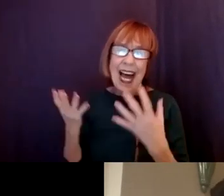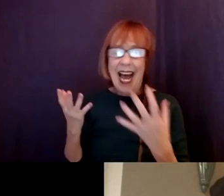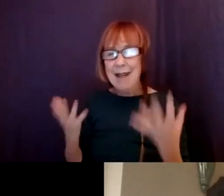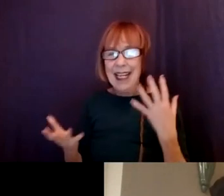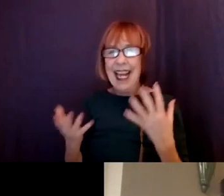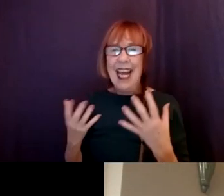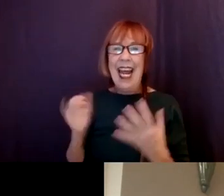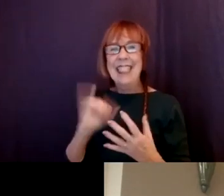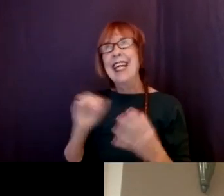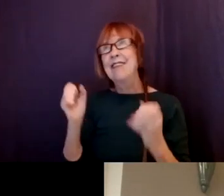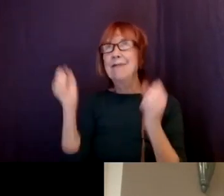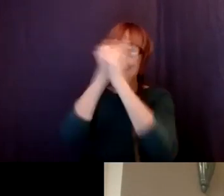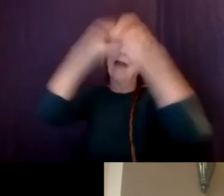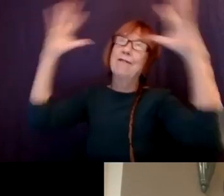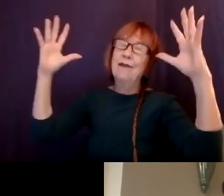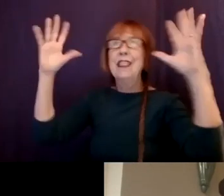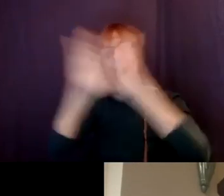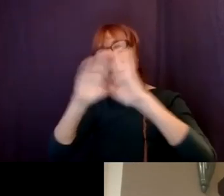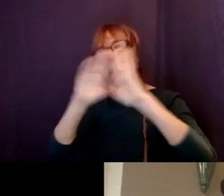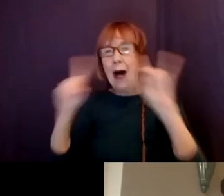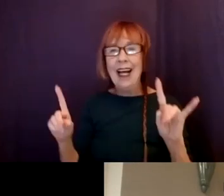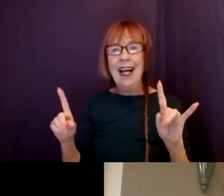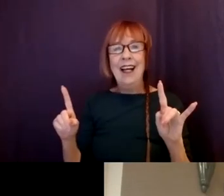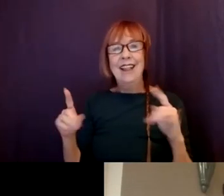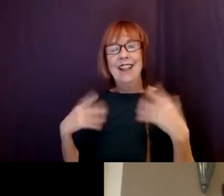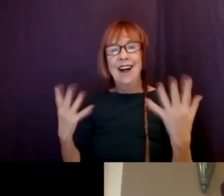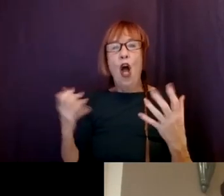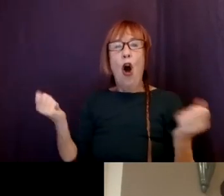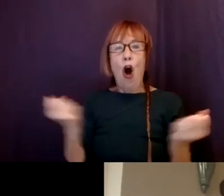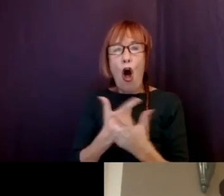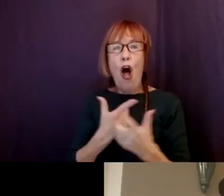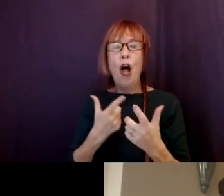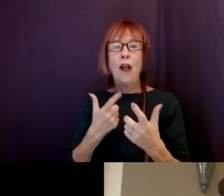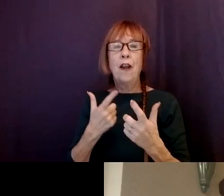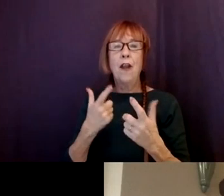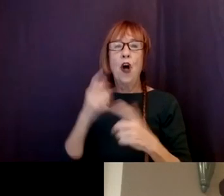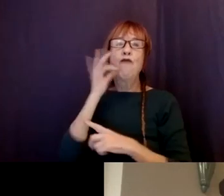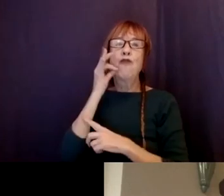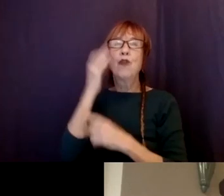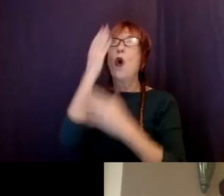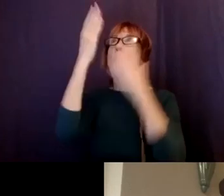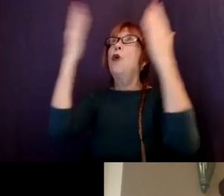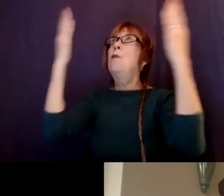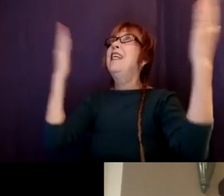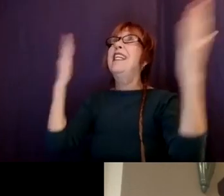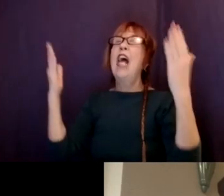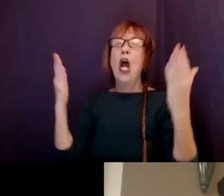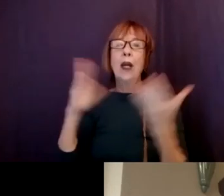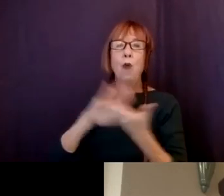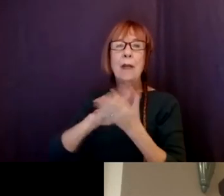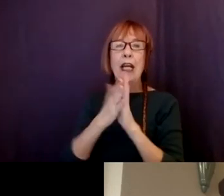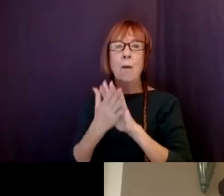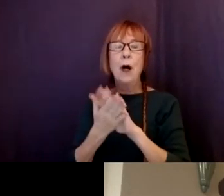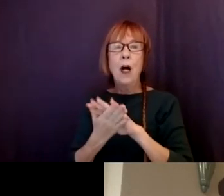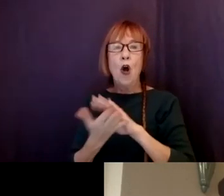but it's just like the food will be there and it will be rich with really new stuff and stuff